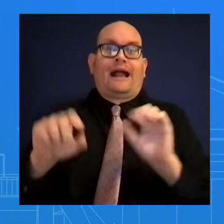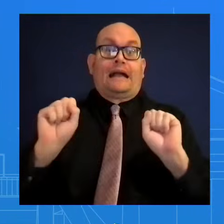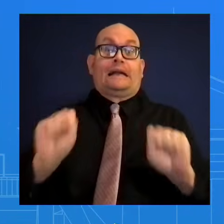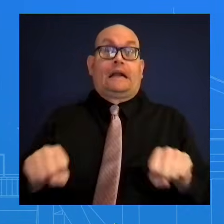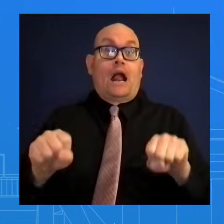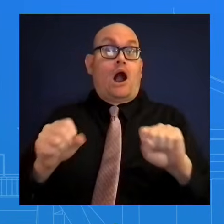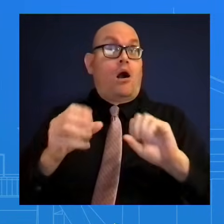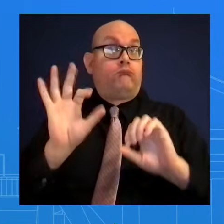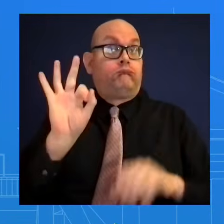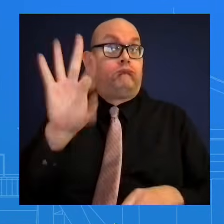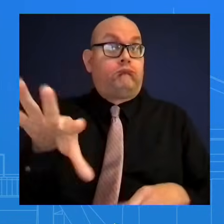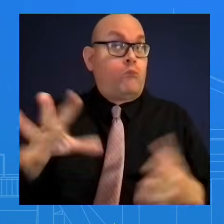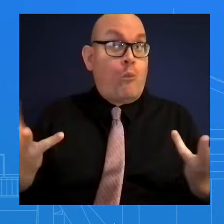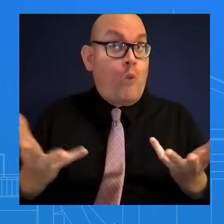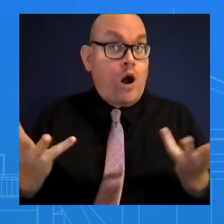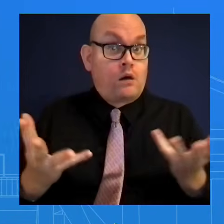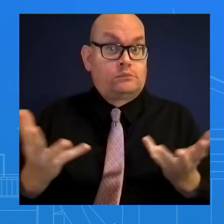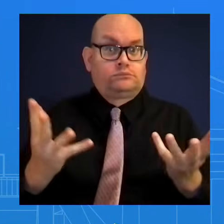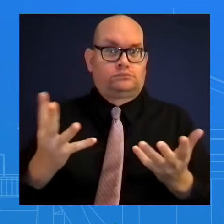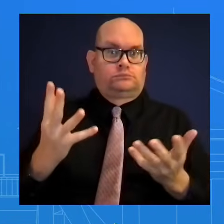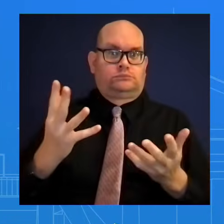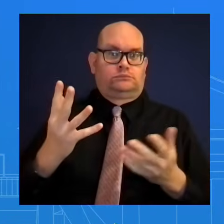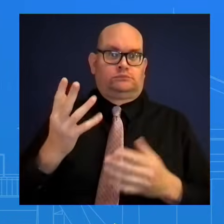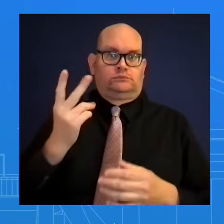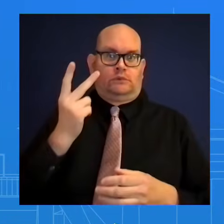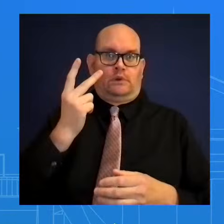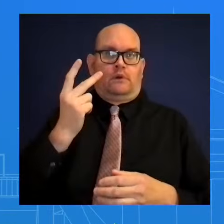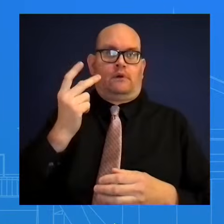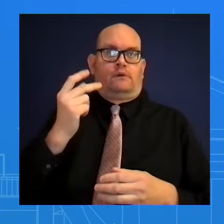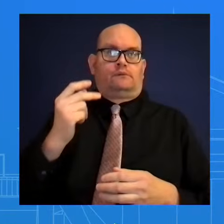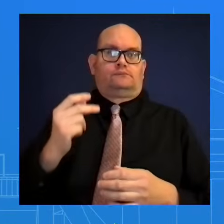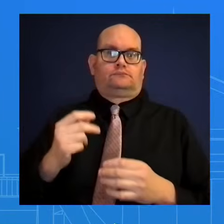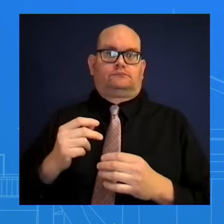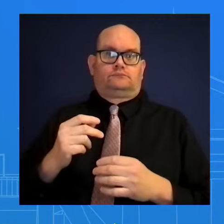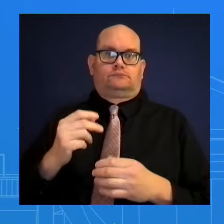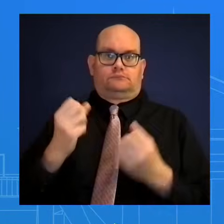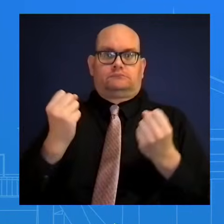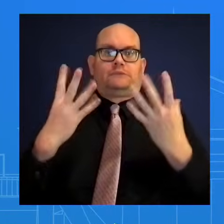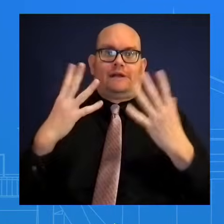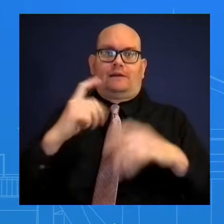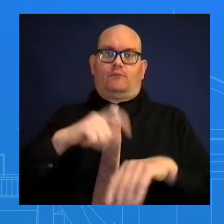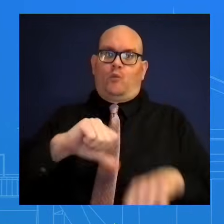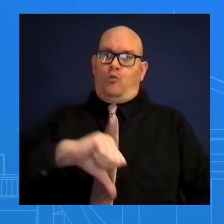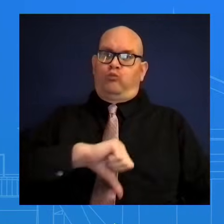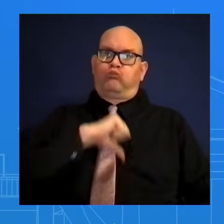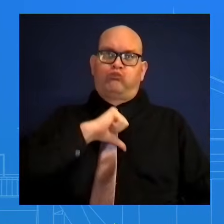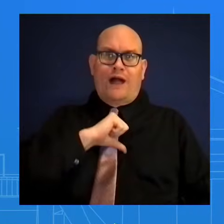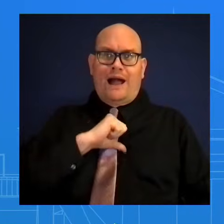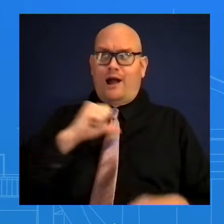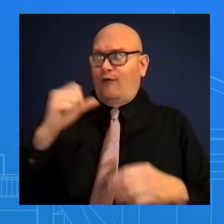and you guys have heard us say this many times: We are proud of this agreement, this bipartisan commonsense agreement,